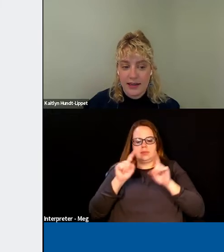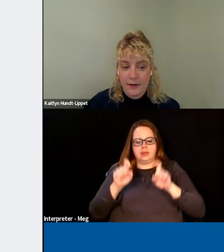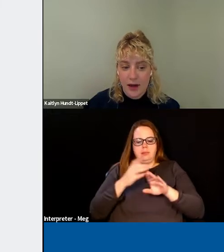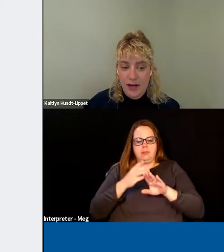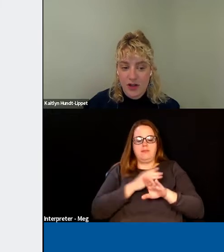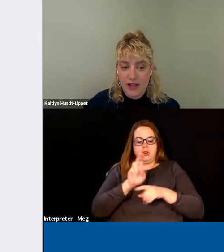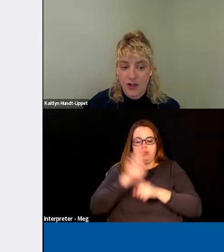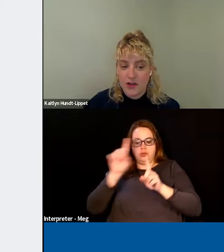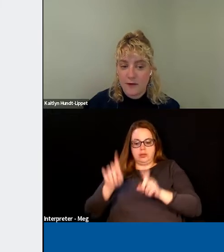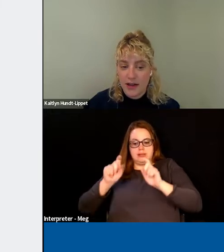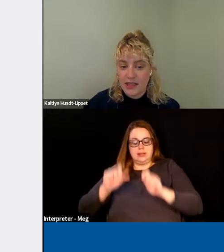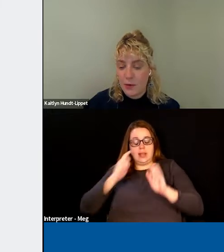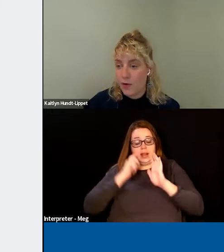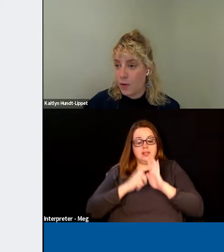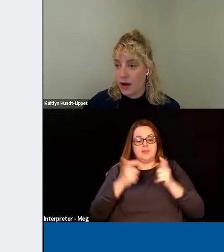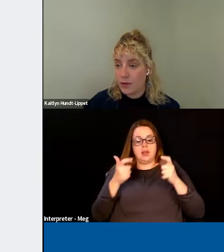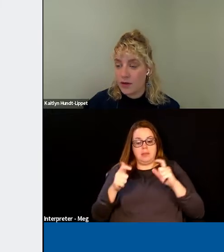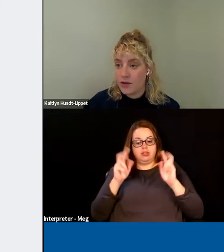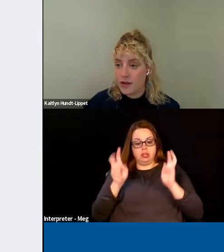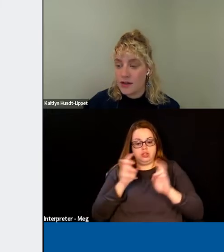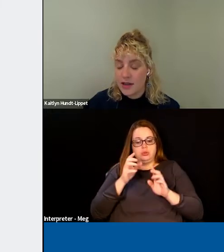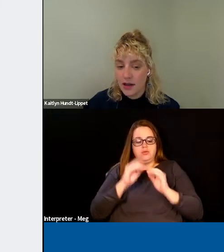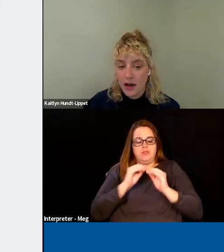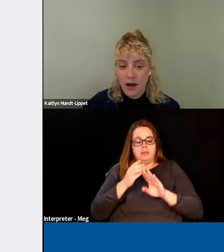can identify major issues to fix before working with users.